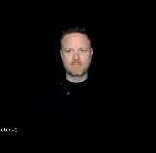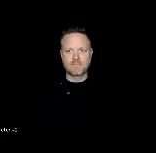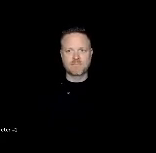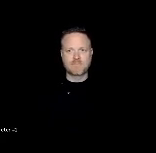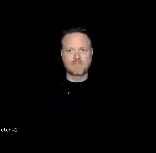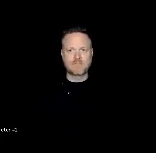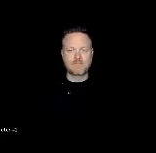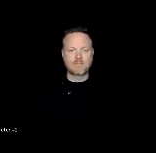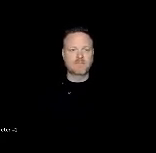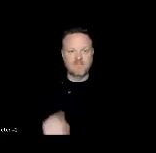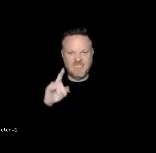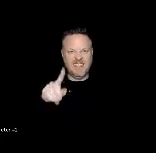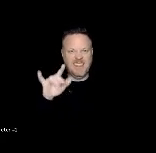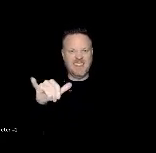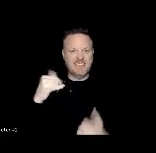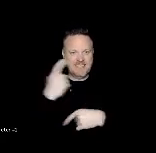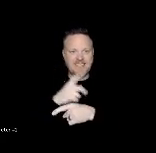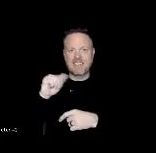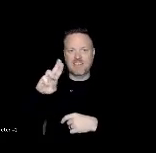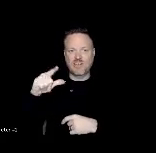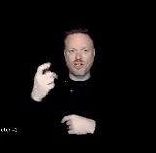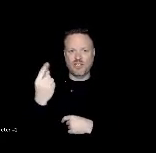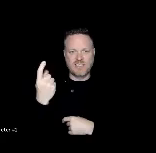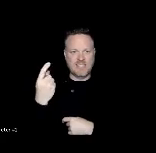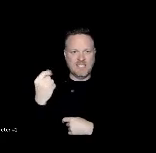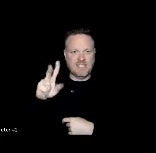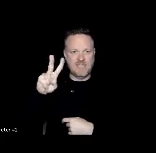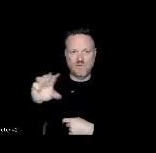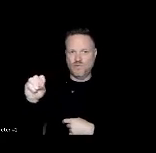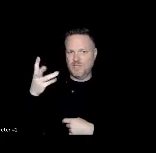This is August 11th, 2016. Declan